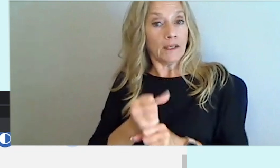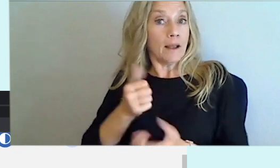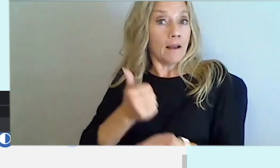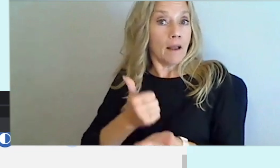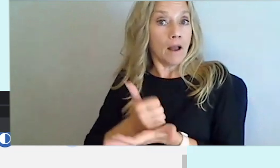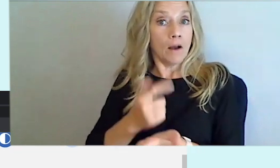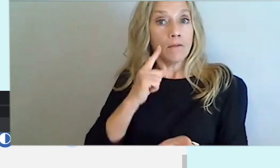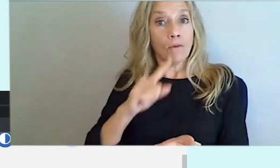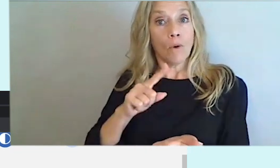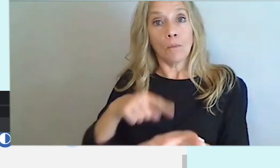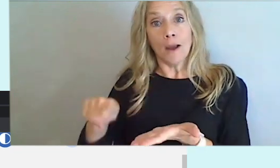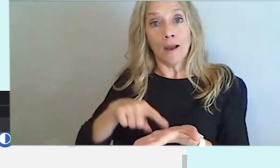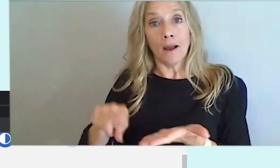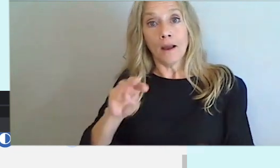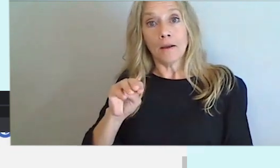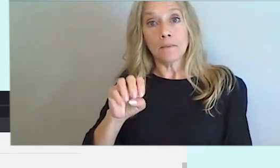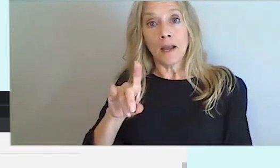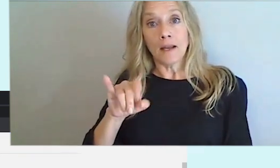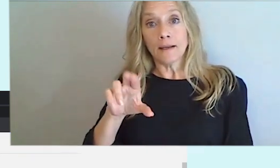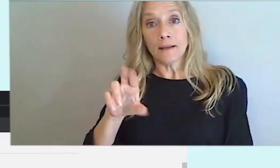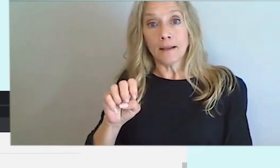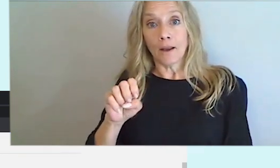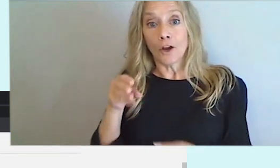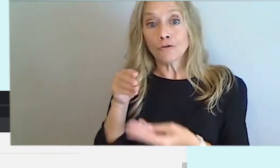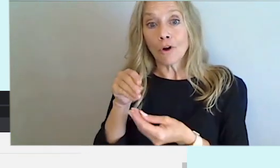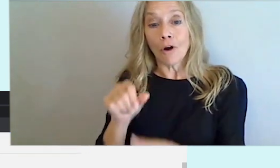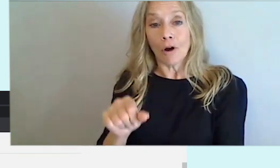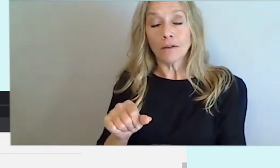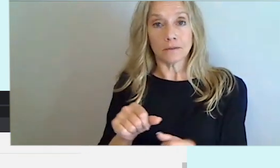and use the checkbox to tell TennCare who wants this care.